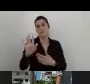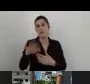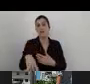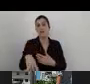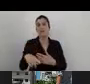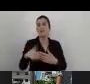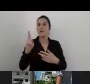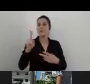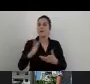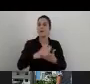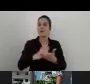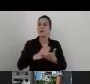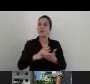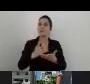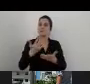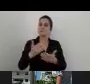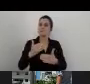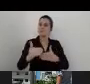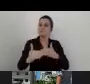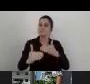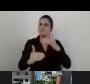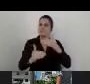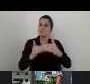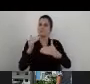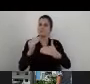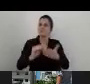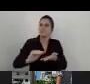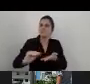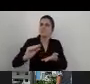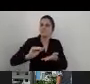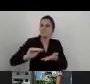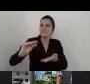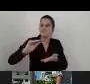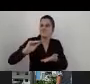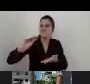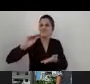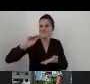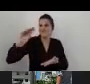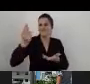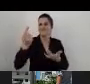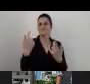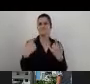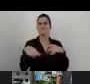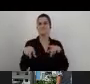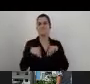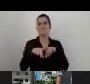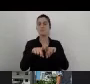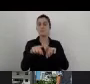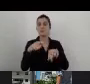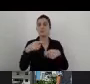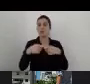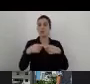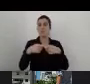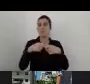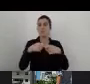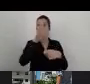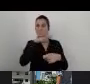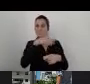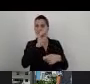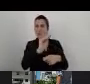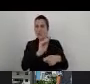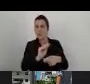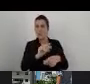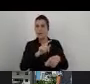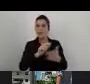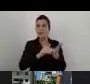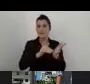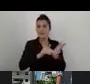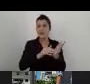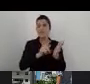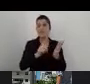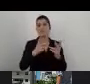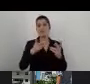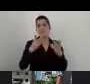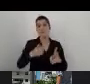different time tables and eventually to enable us and also for the organization to know,